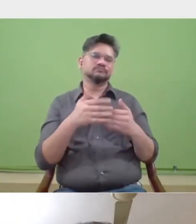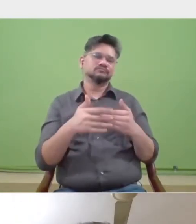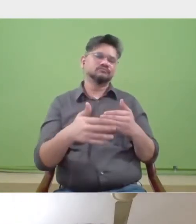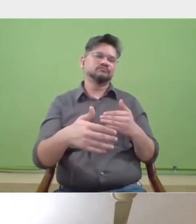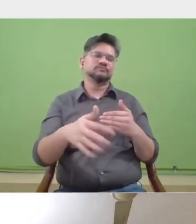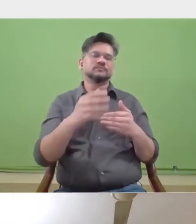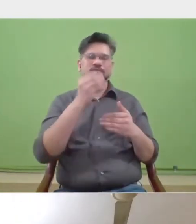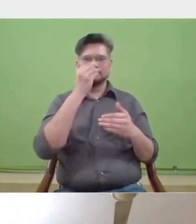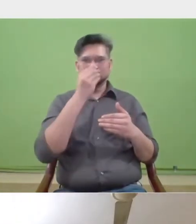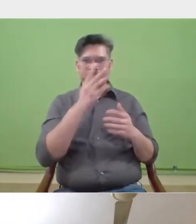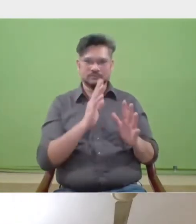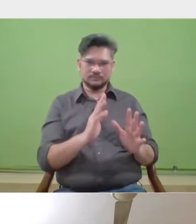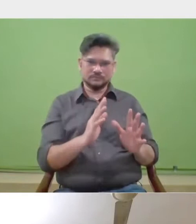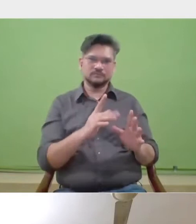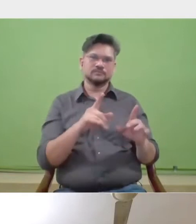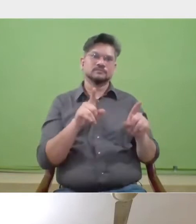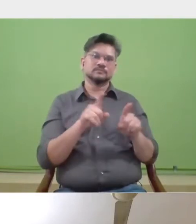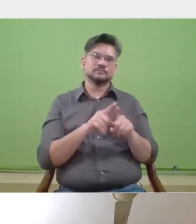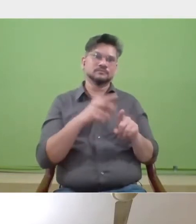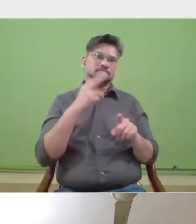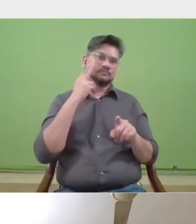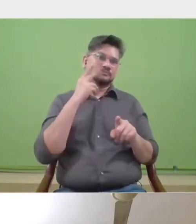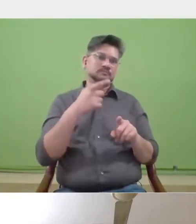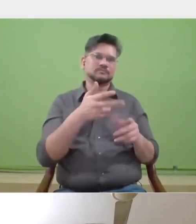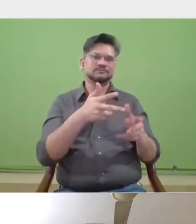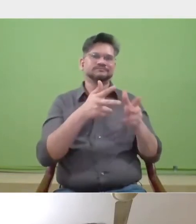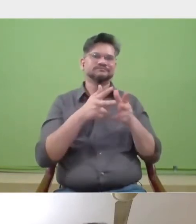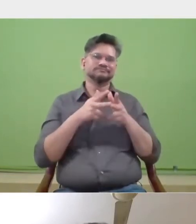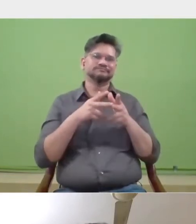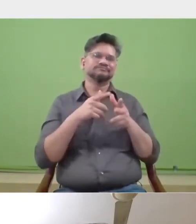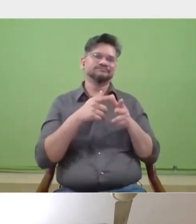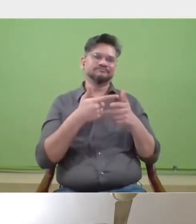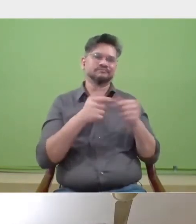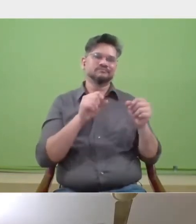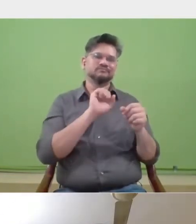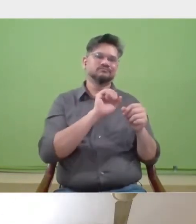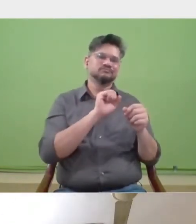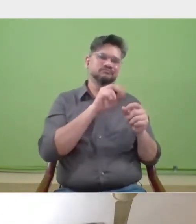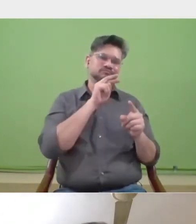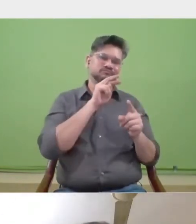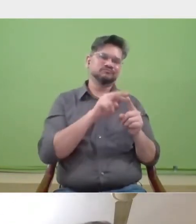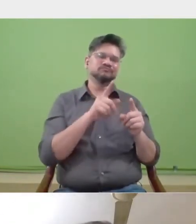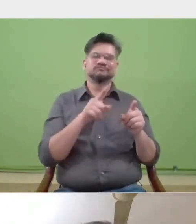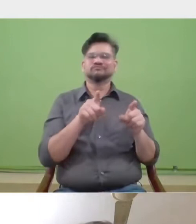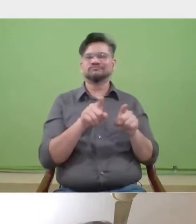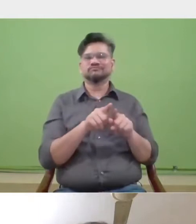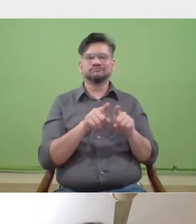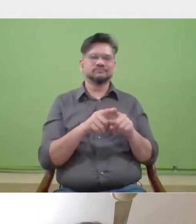and you have given the same understanding through a linguistic perspective of how variations are not